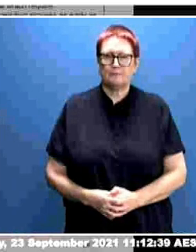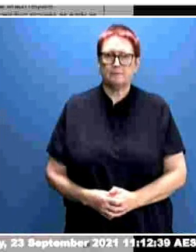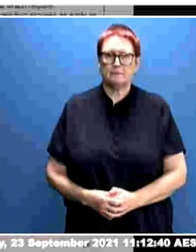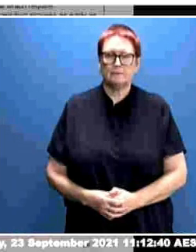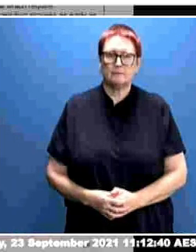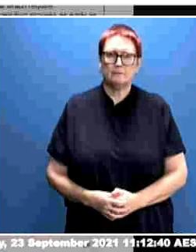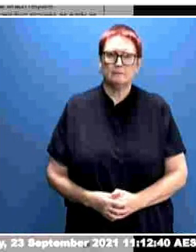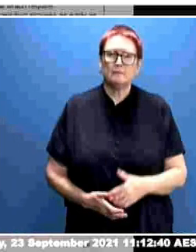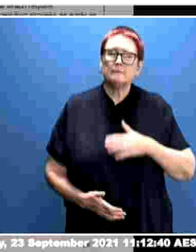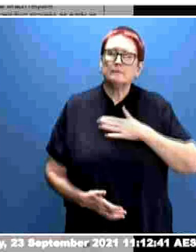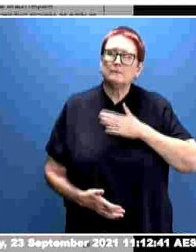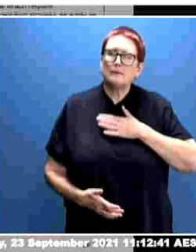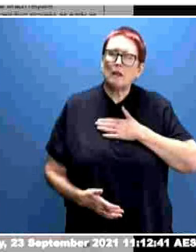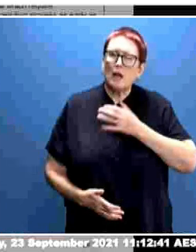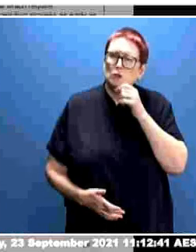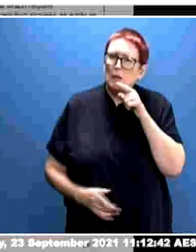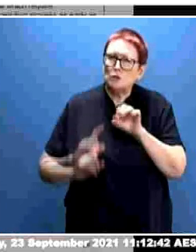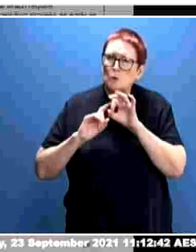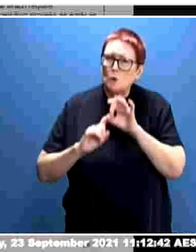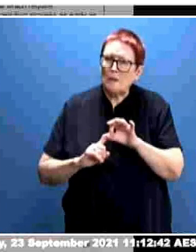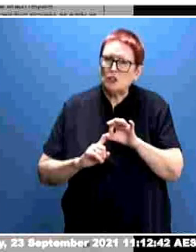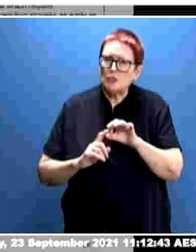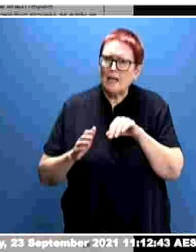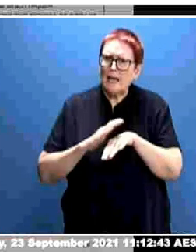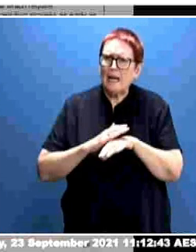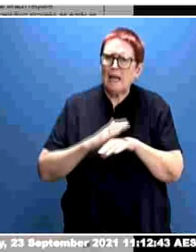What I want to focus you upon is in the additional information